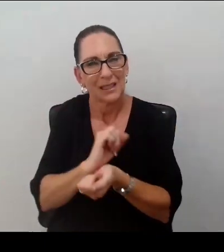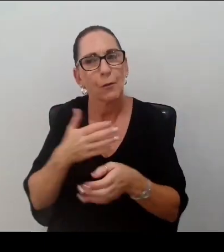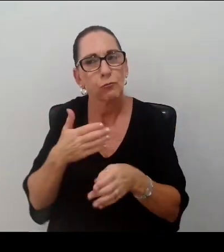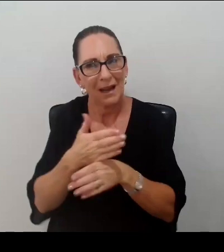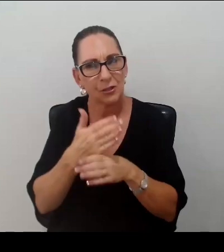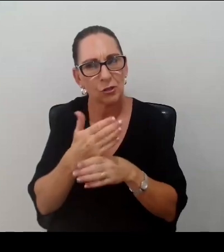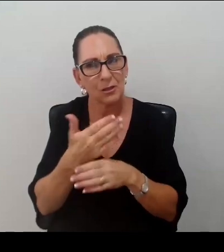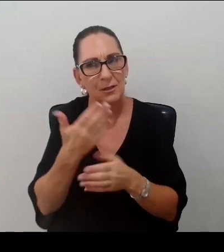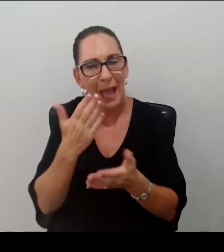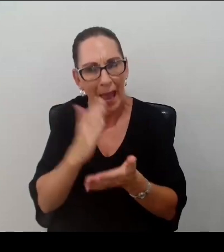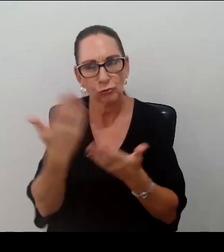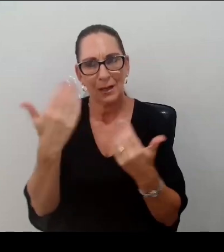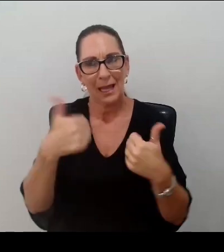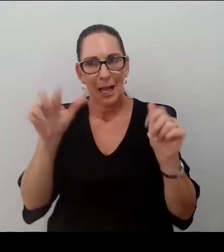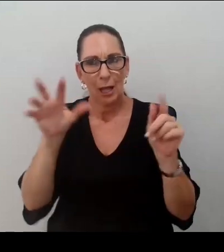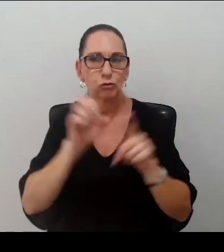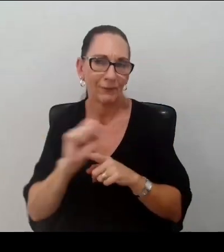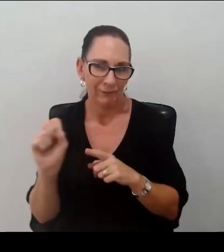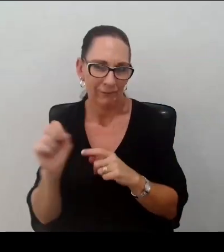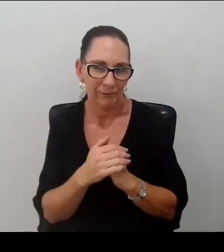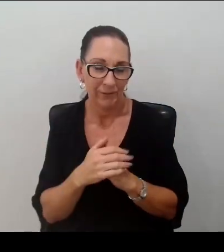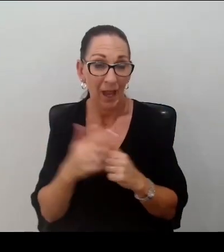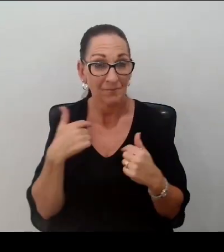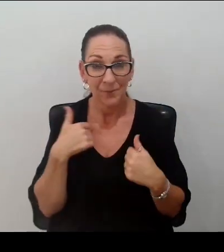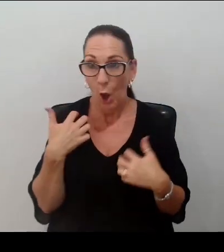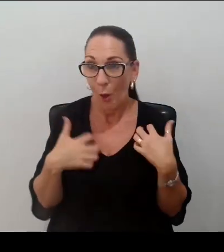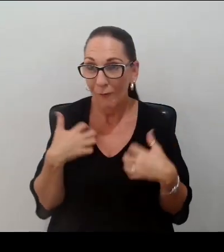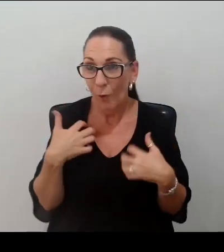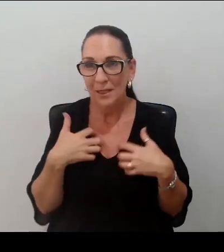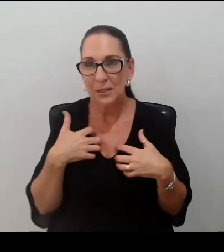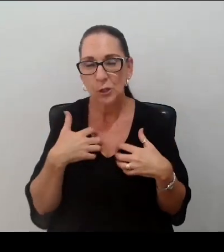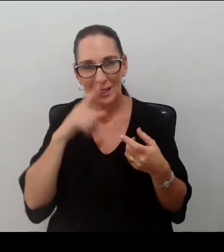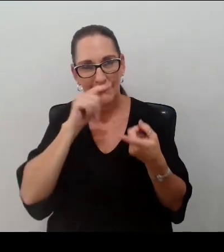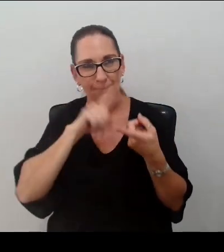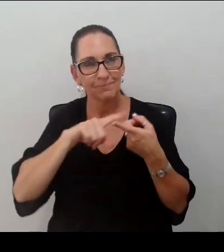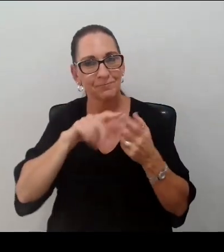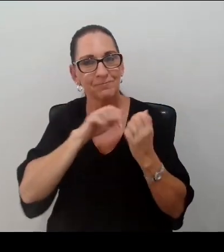As part of this national reform, we look forward to continuing to collaborate with the NDRP to